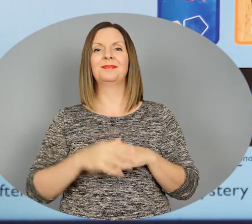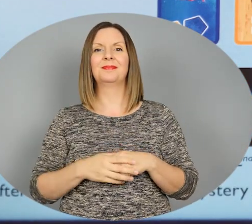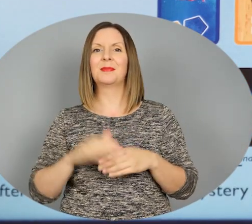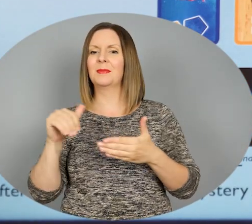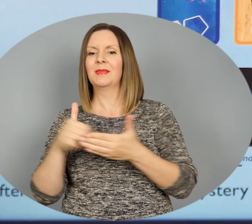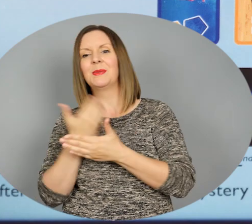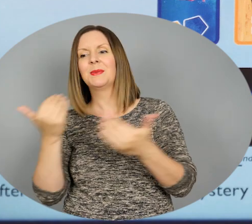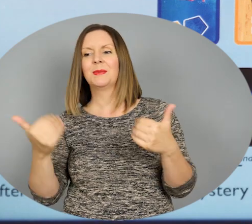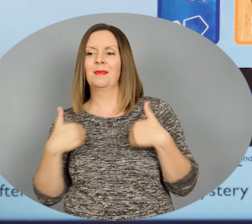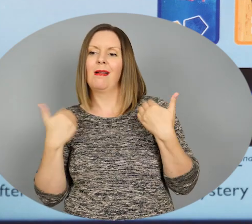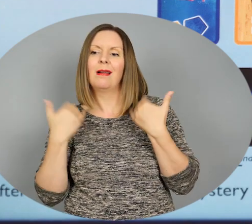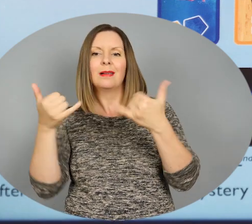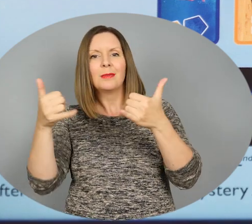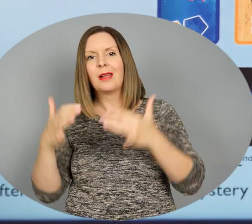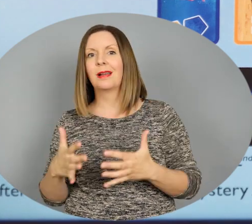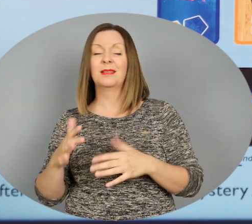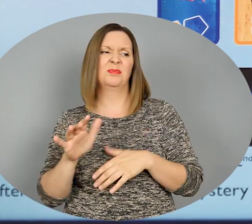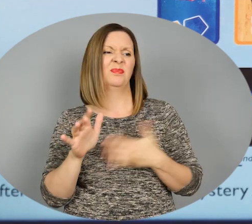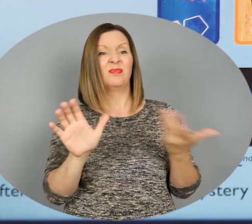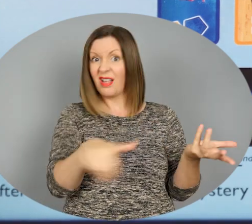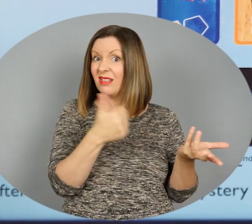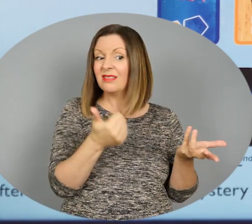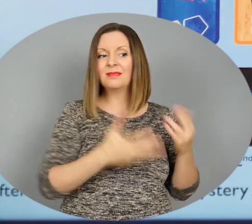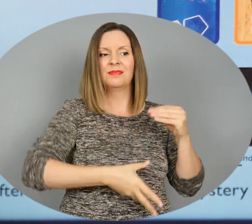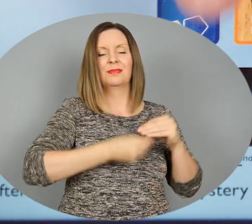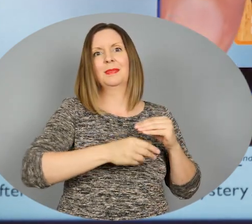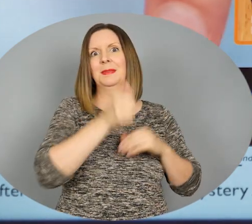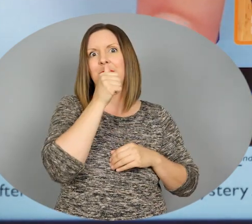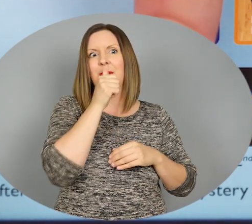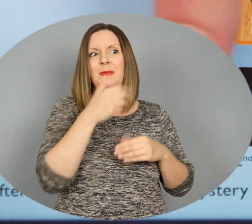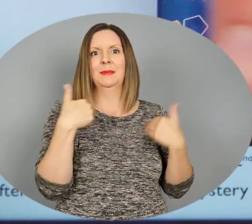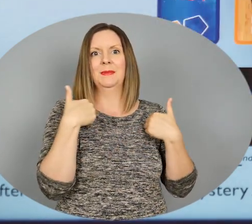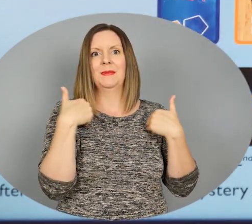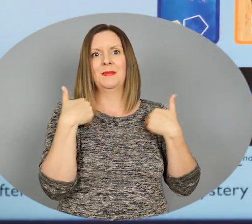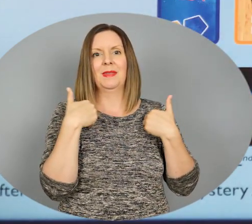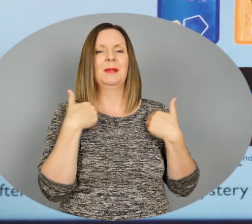beginners or younger players and another that will have you adding a mystery animal in each